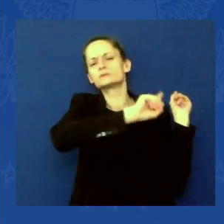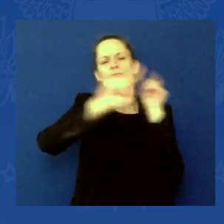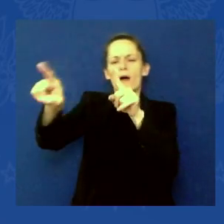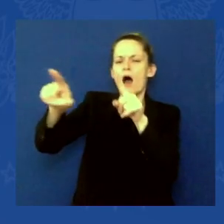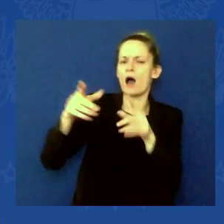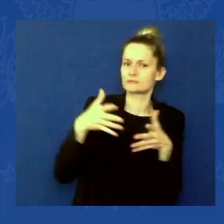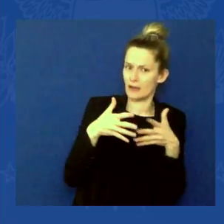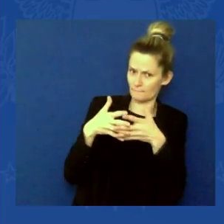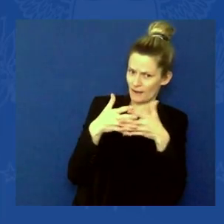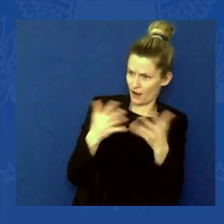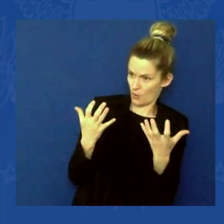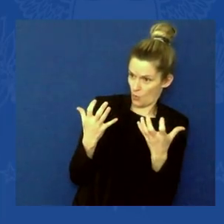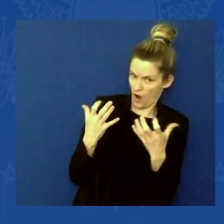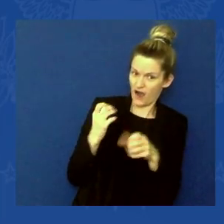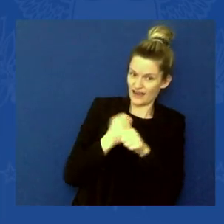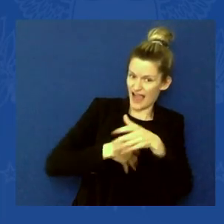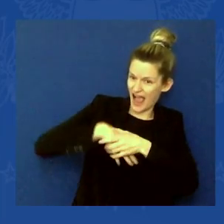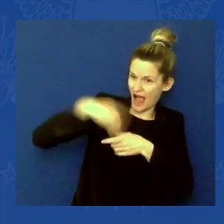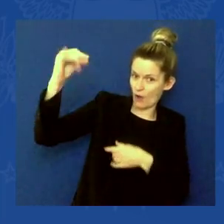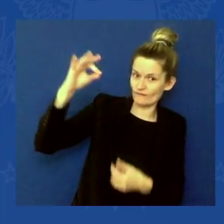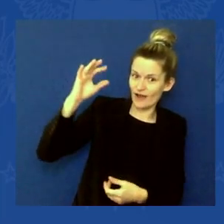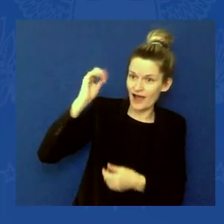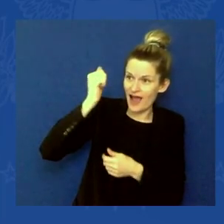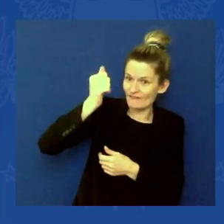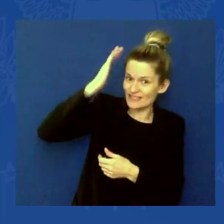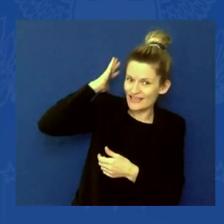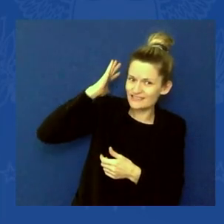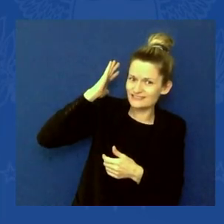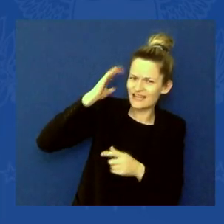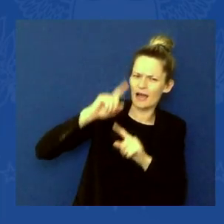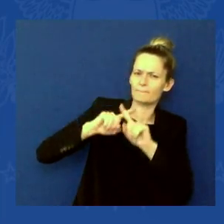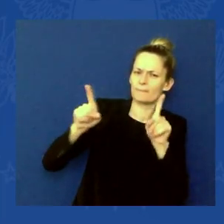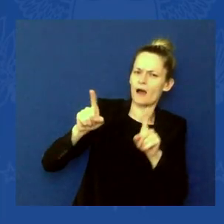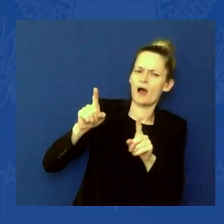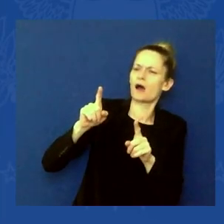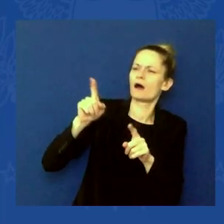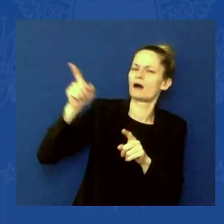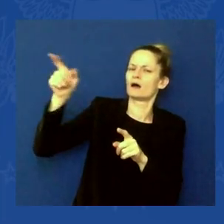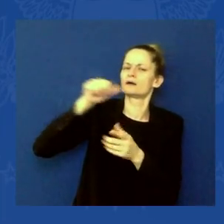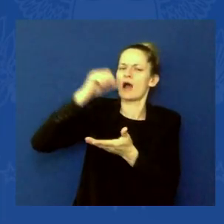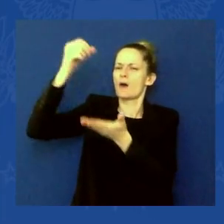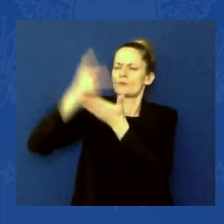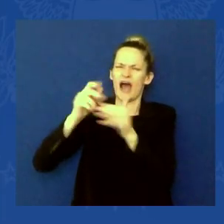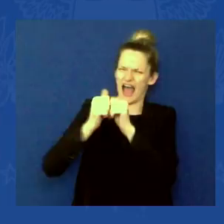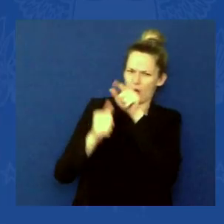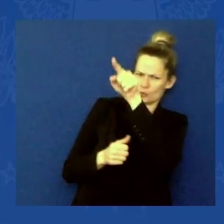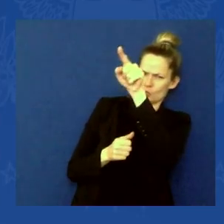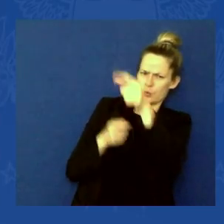but they disapprove of the way you've handled it. The poll also found that based in part of what transpired over the last week,